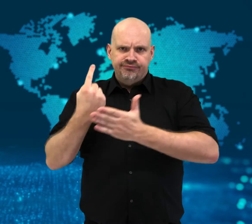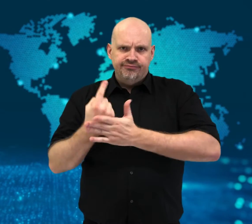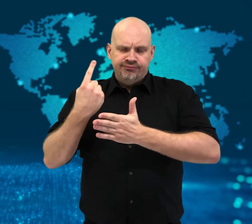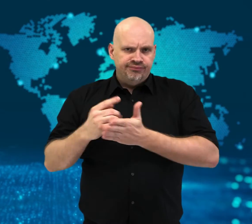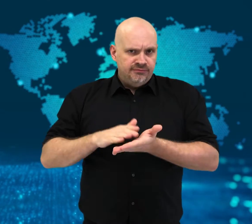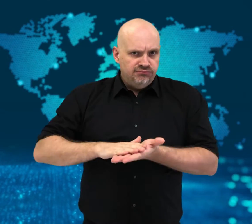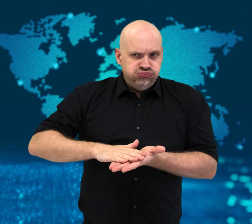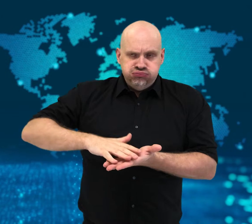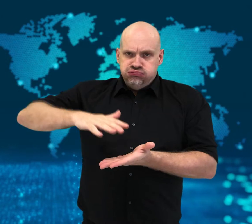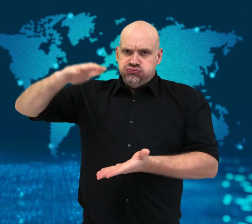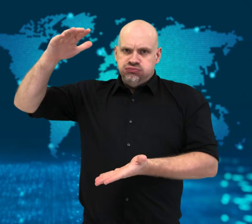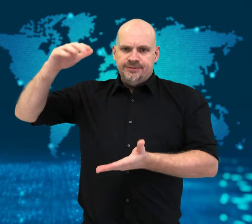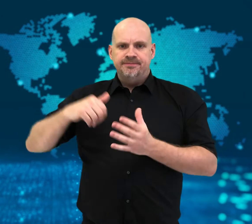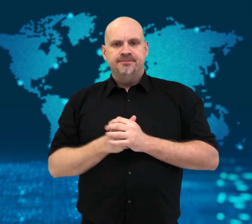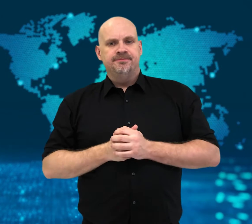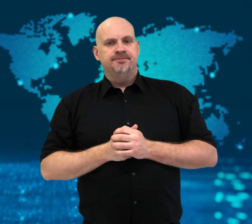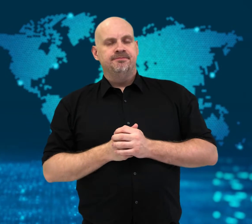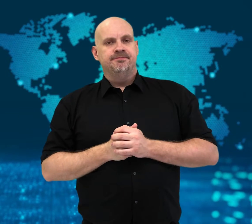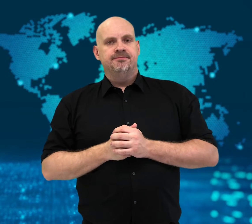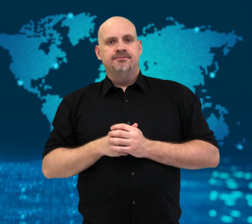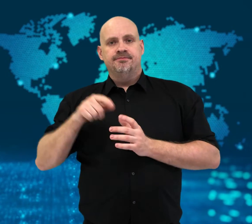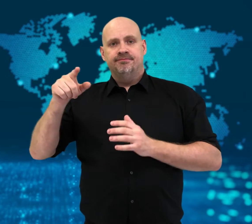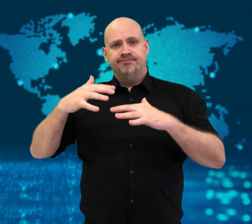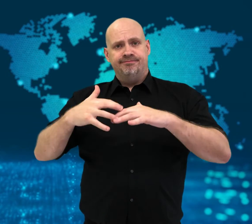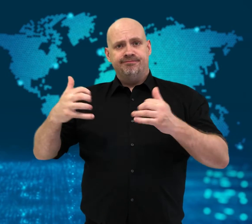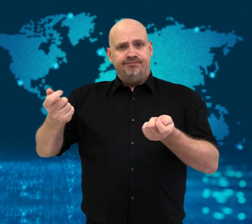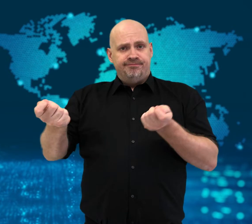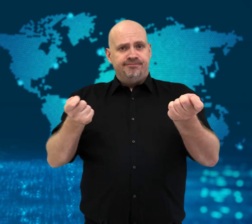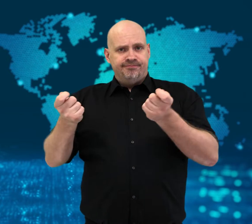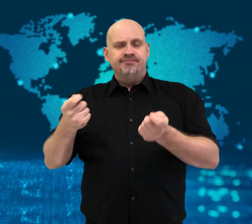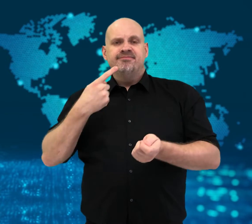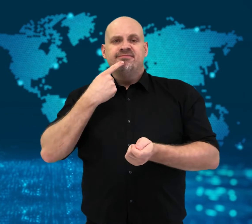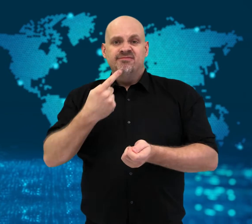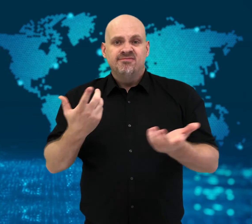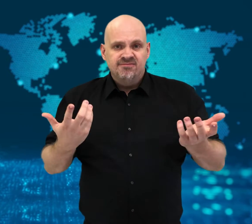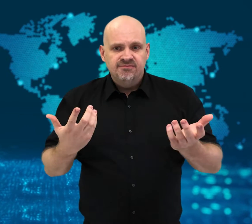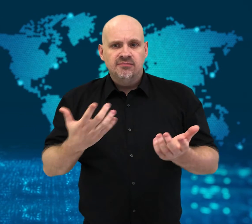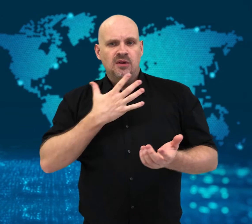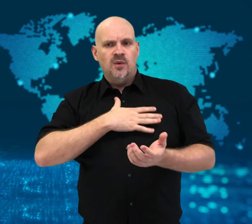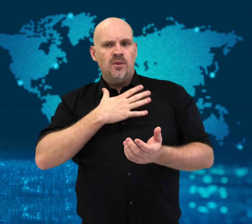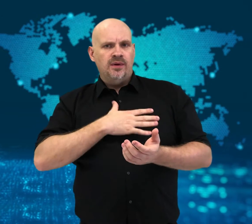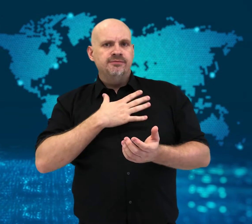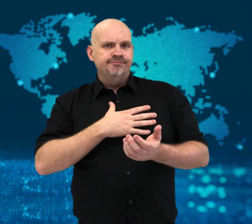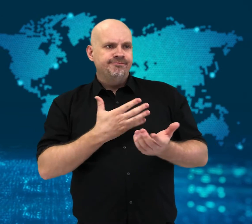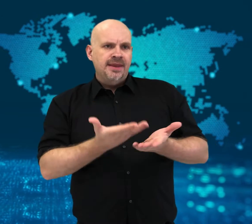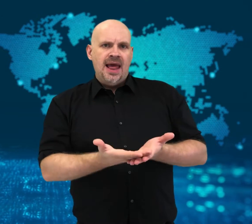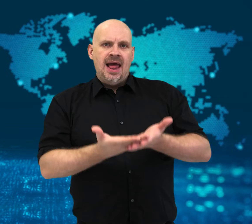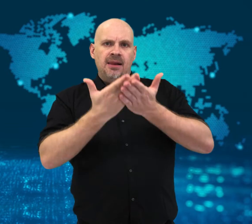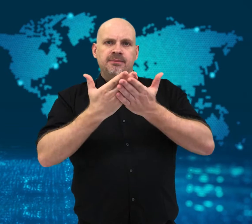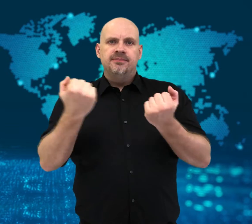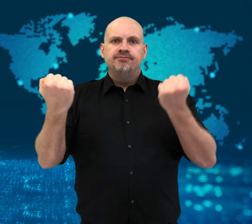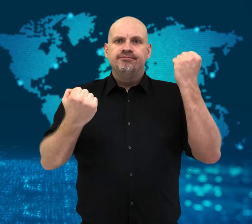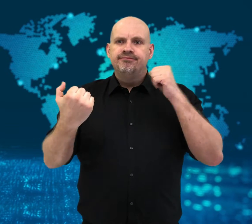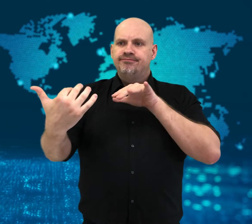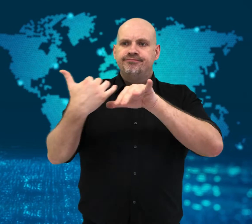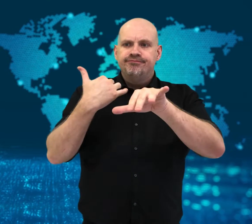The government says this suspension is to help clean